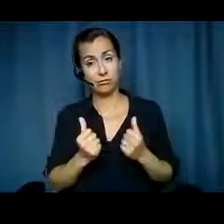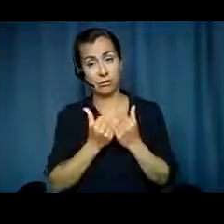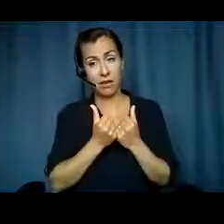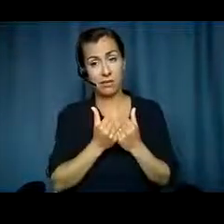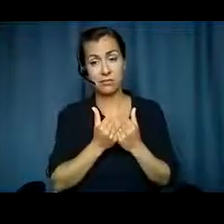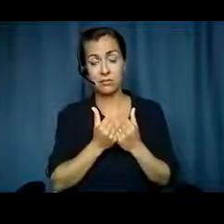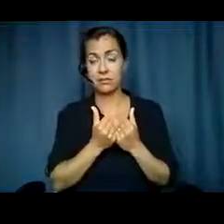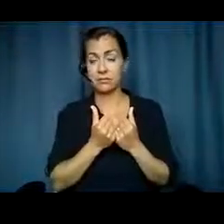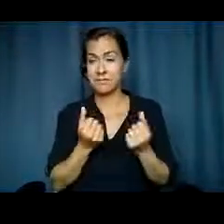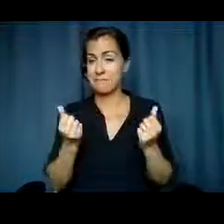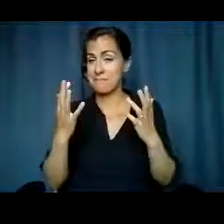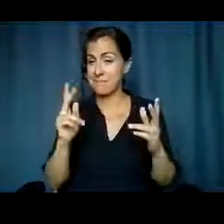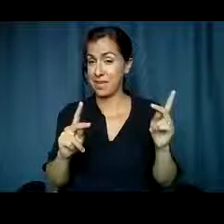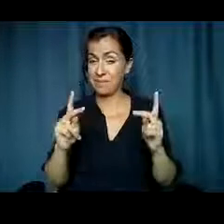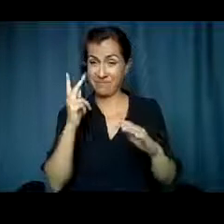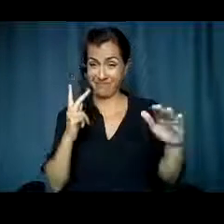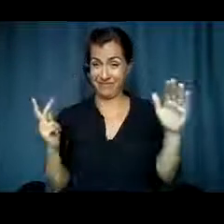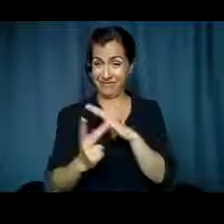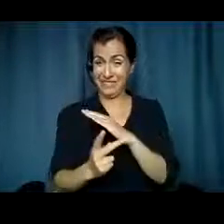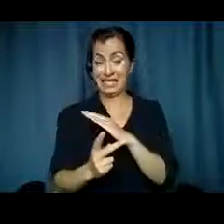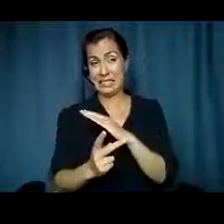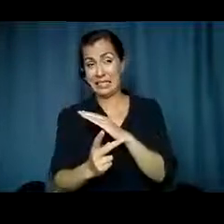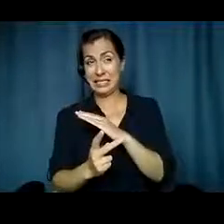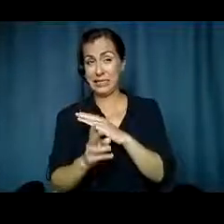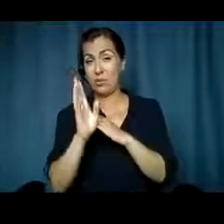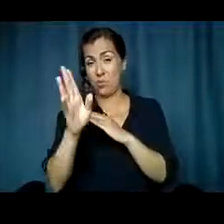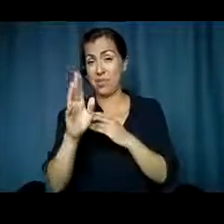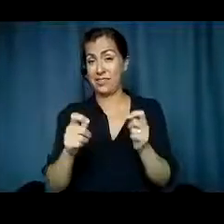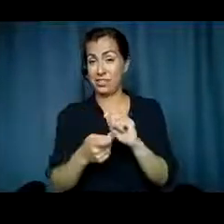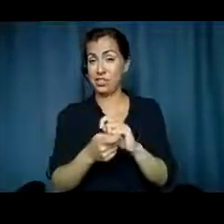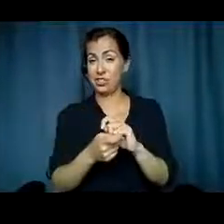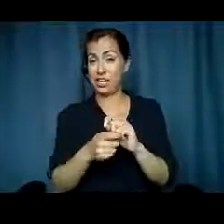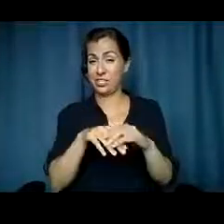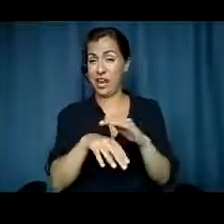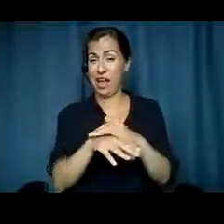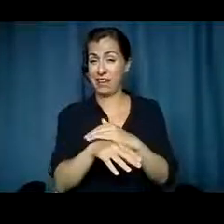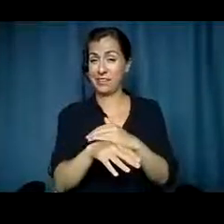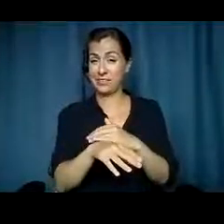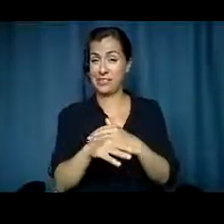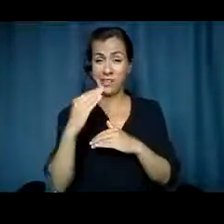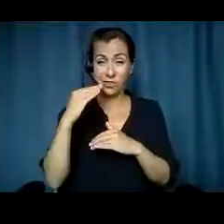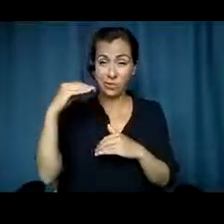turn this over to Alice Miller